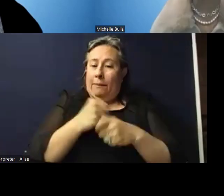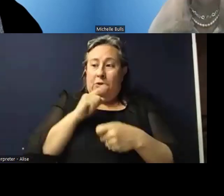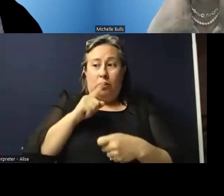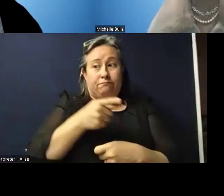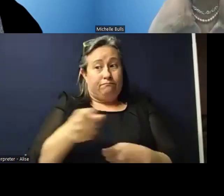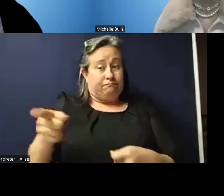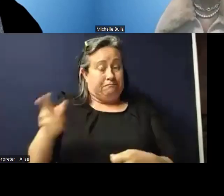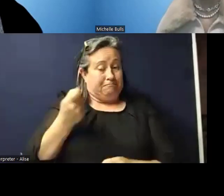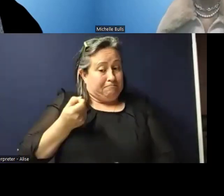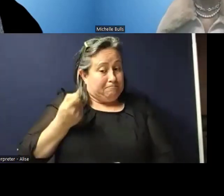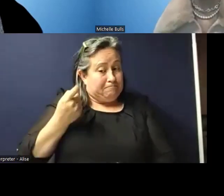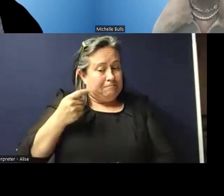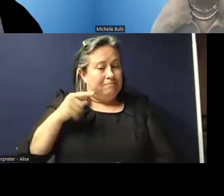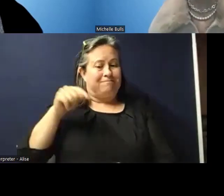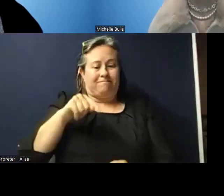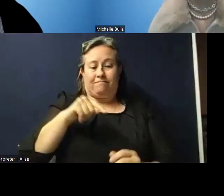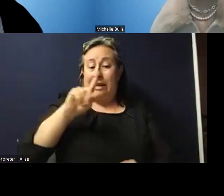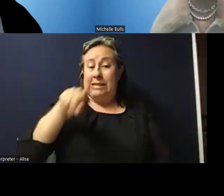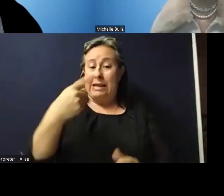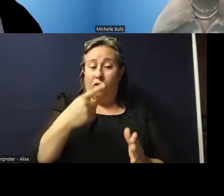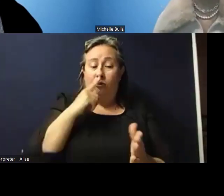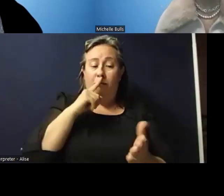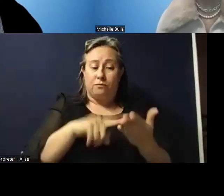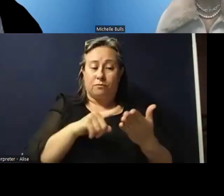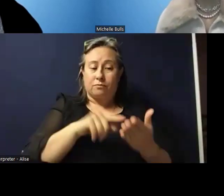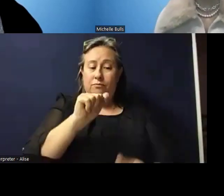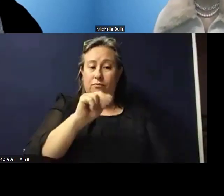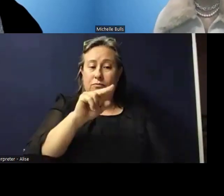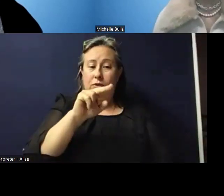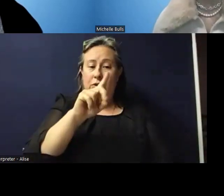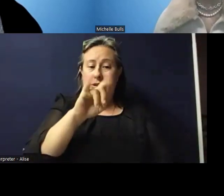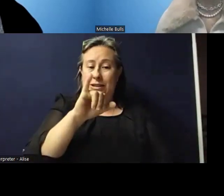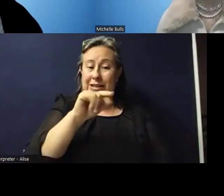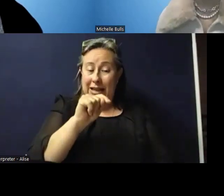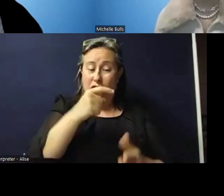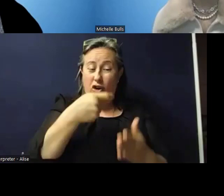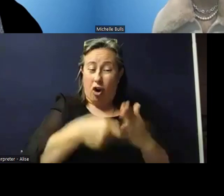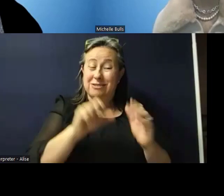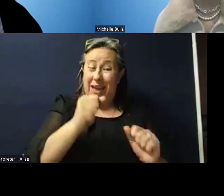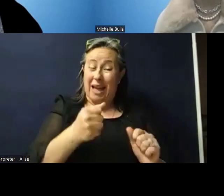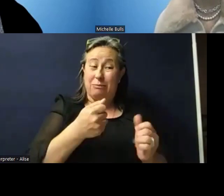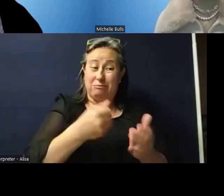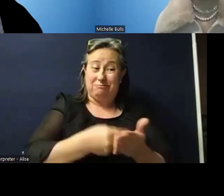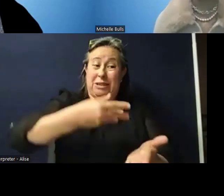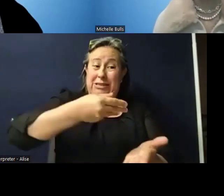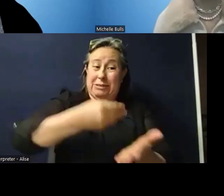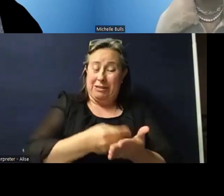the single audit cost can be pretty significant, depending, so just keep that in mind.